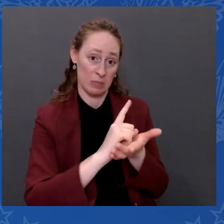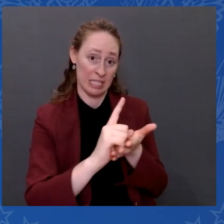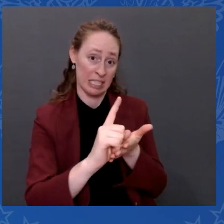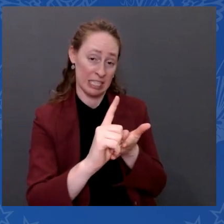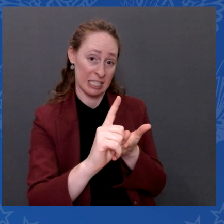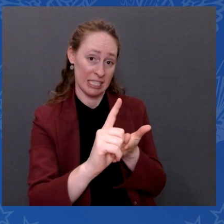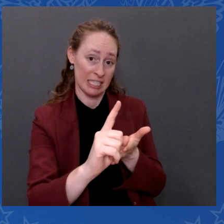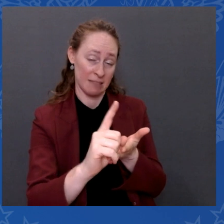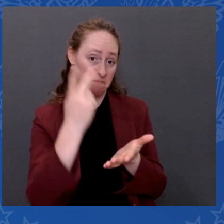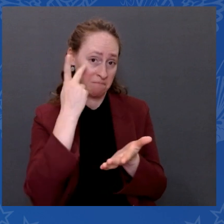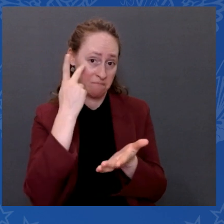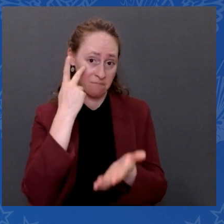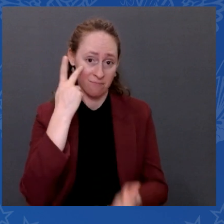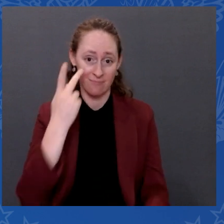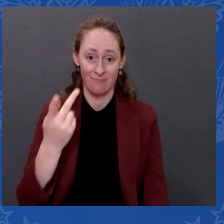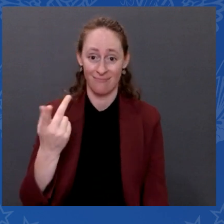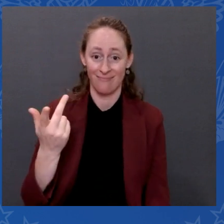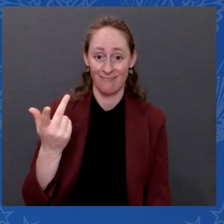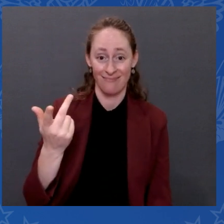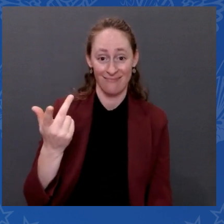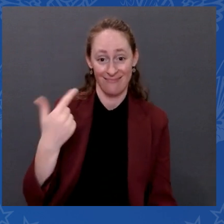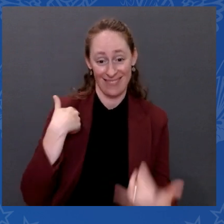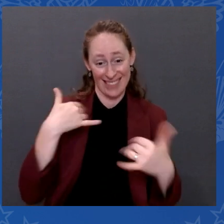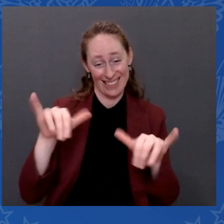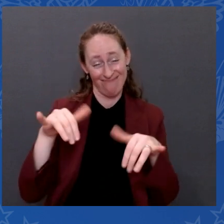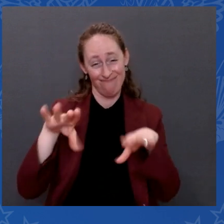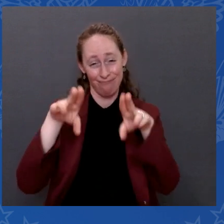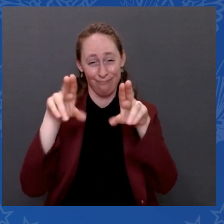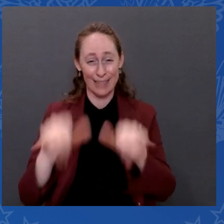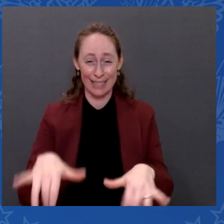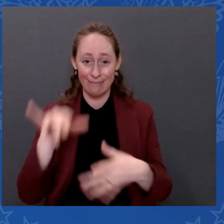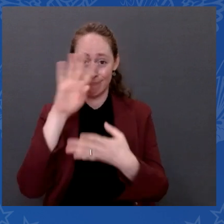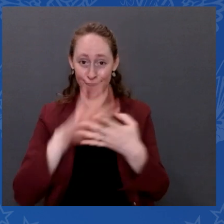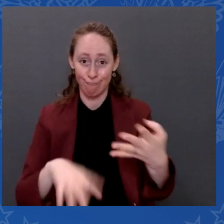I mean, I've done four major events today. And I'm -- you know, I've --